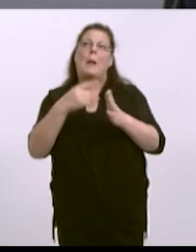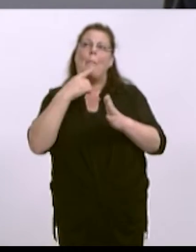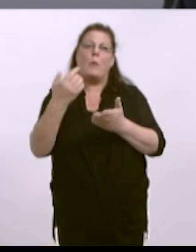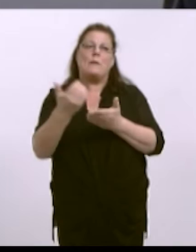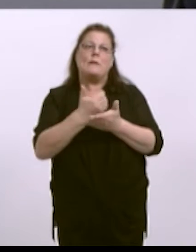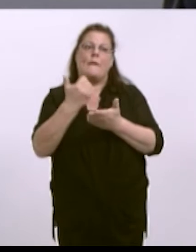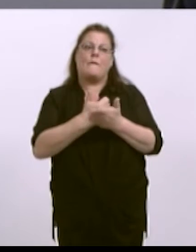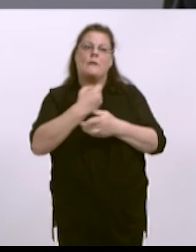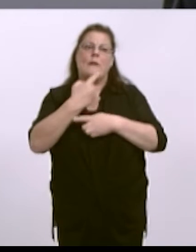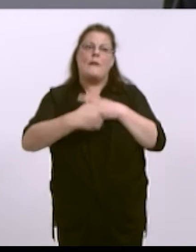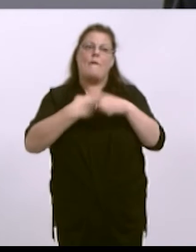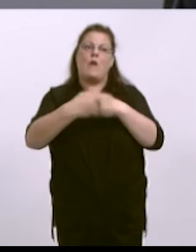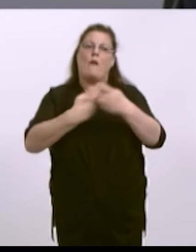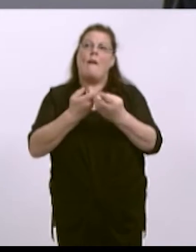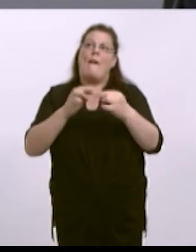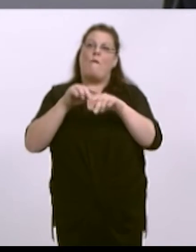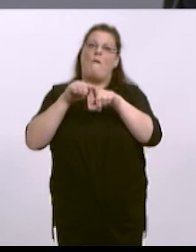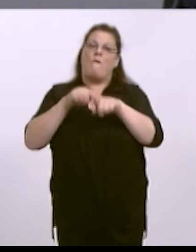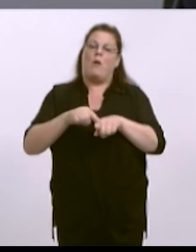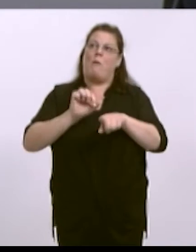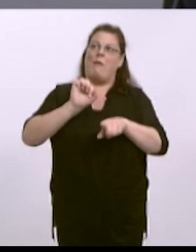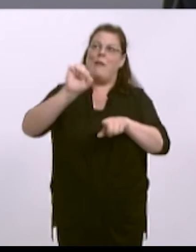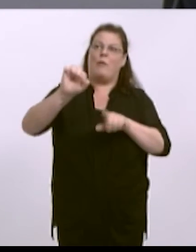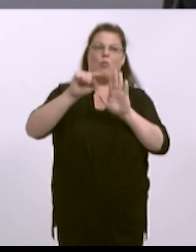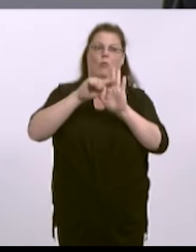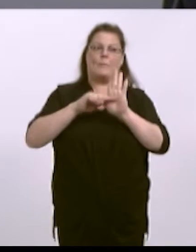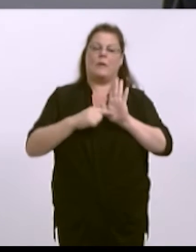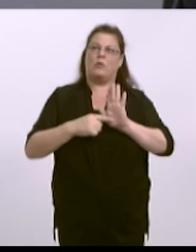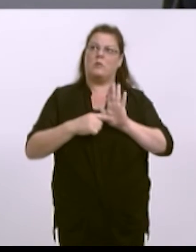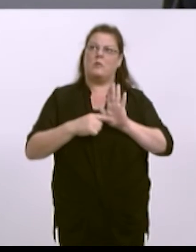year if these recommendations are implemented today? Thatís a significant saving. What